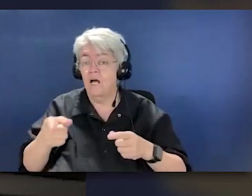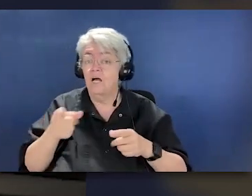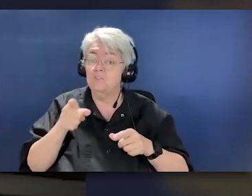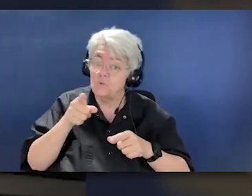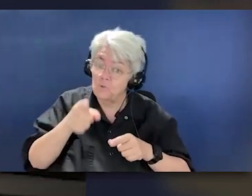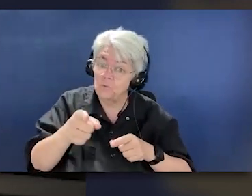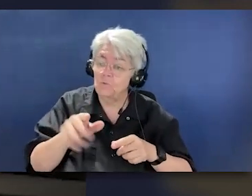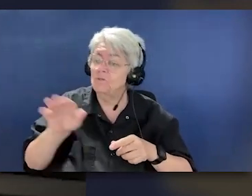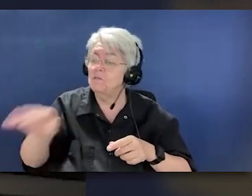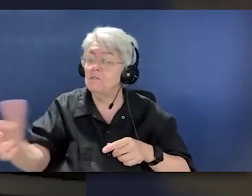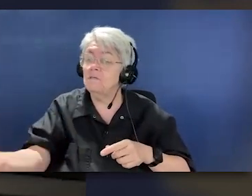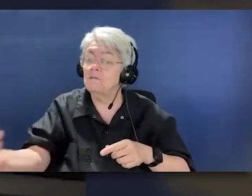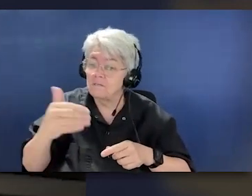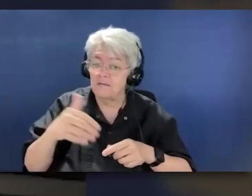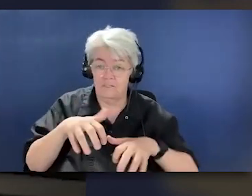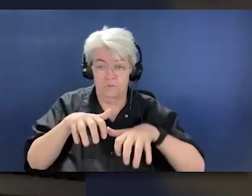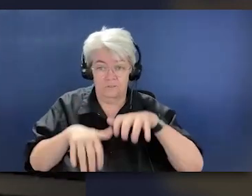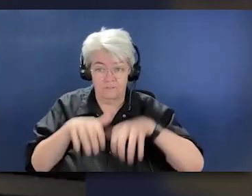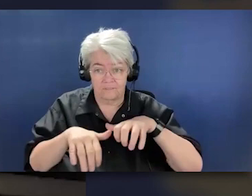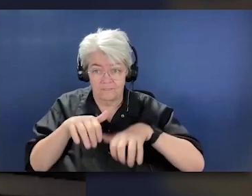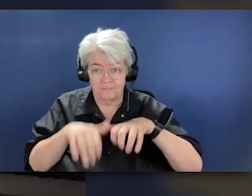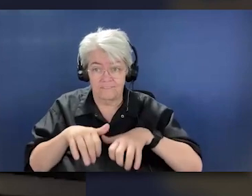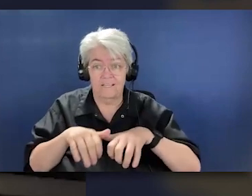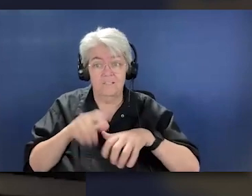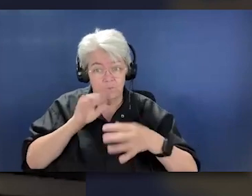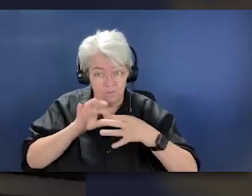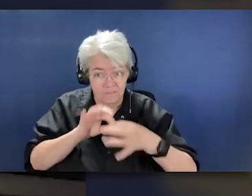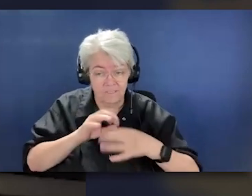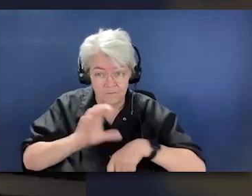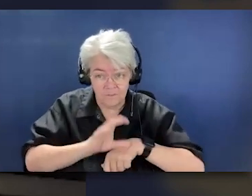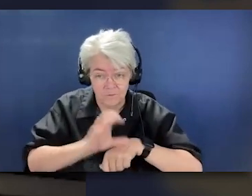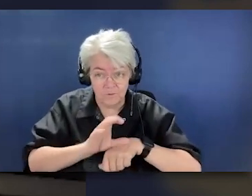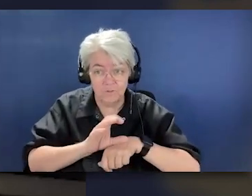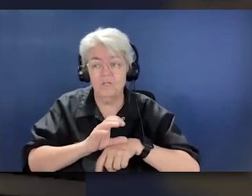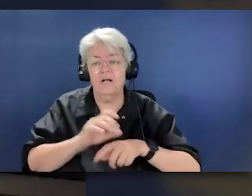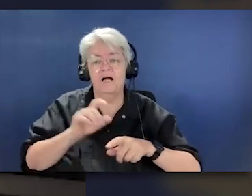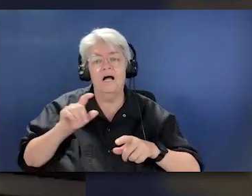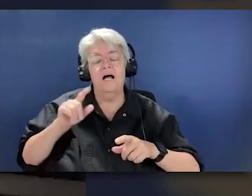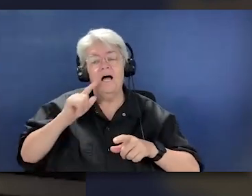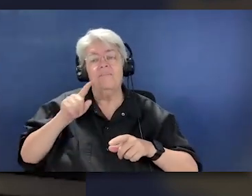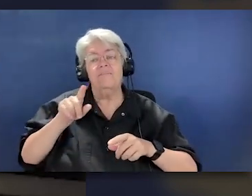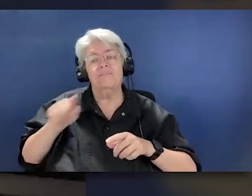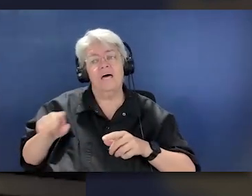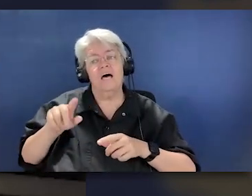into a platform, they are both being enclosed by the terms and the affordances that have been